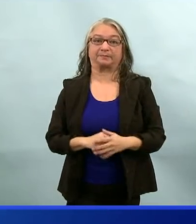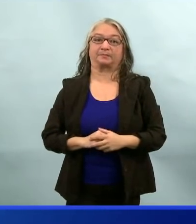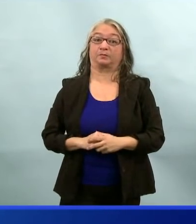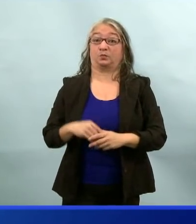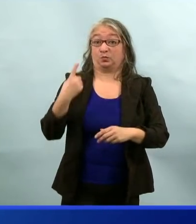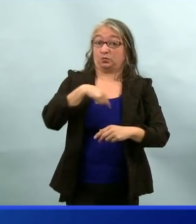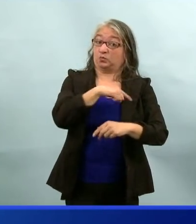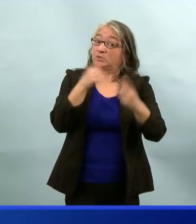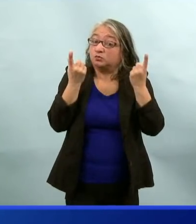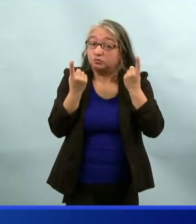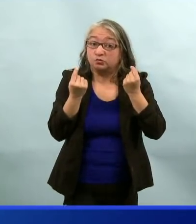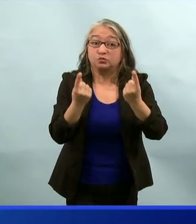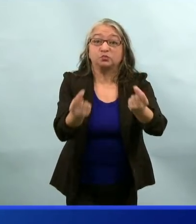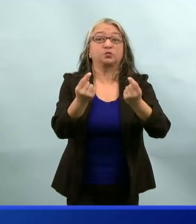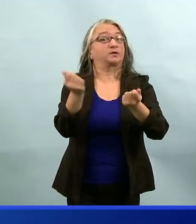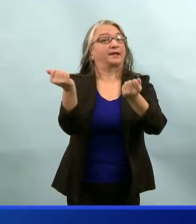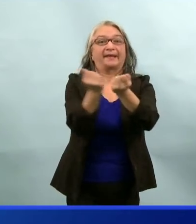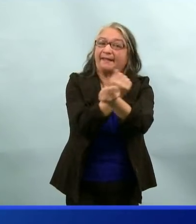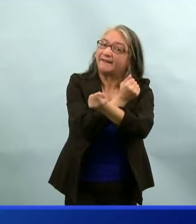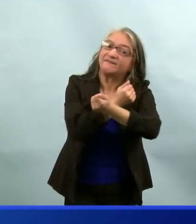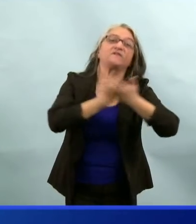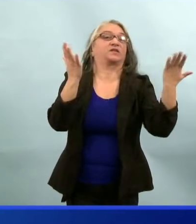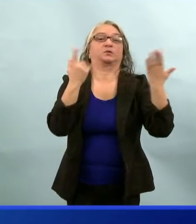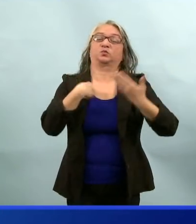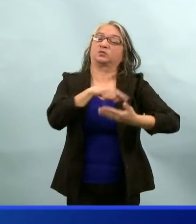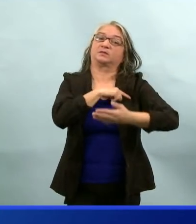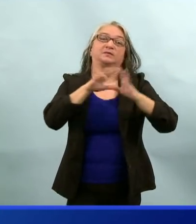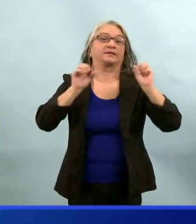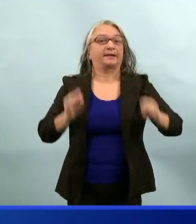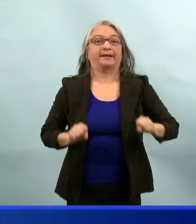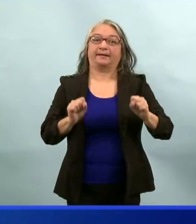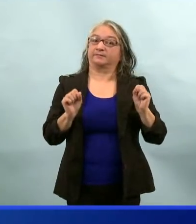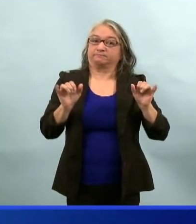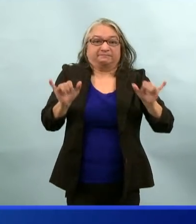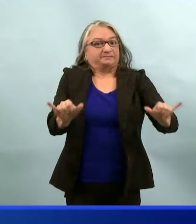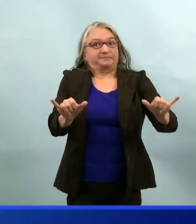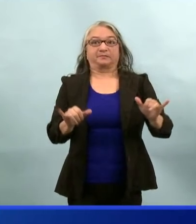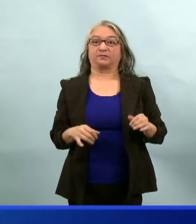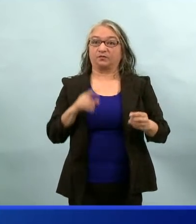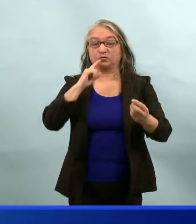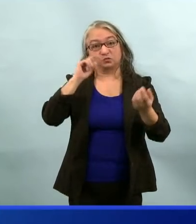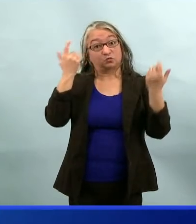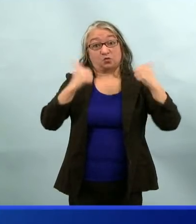we can to help slow the spread of kova 19 to protect manitobans and our healthcare system